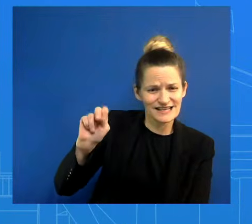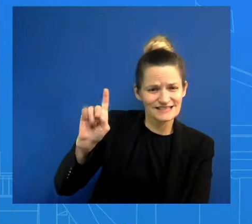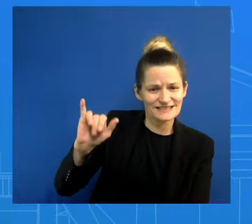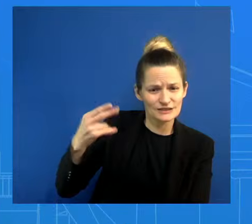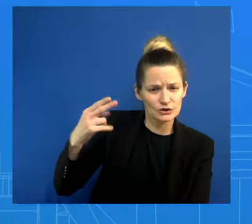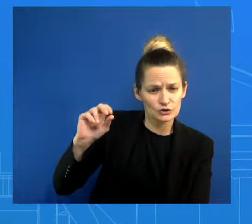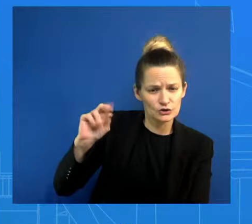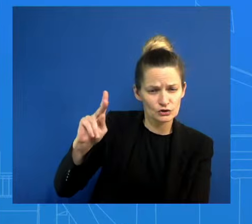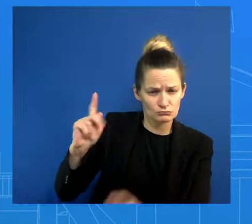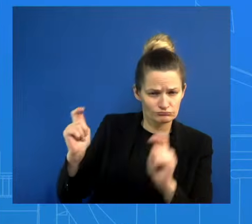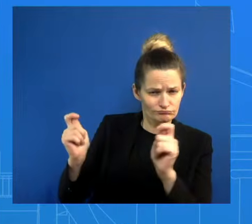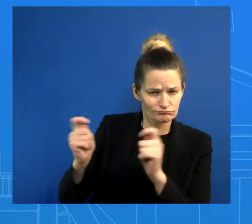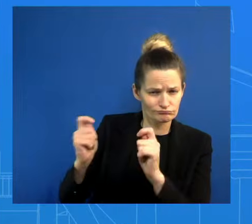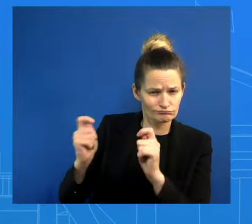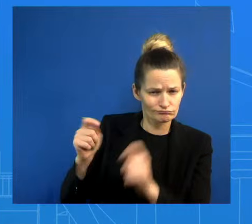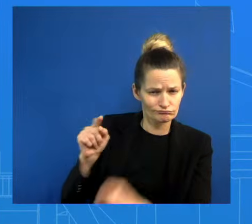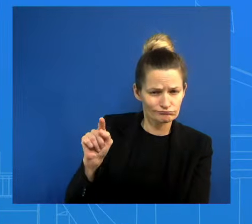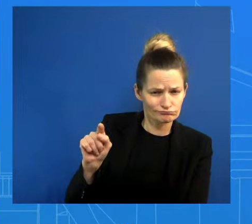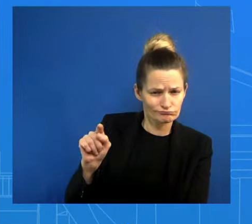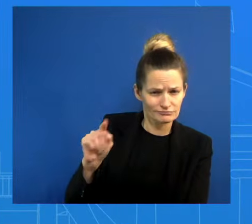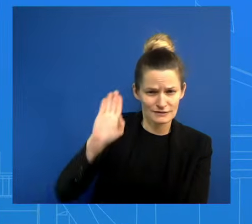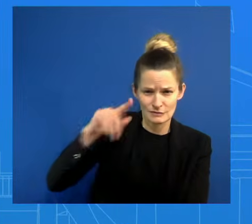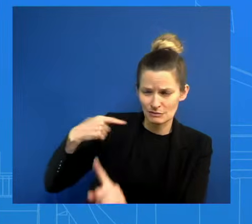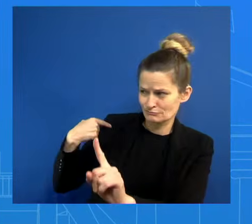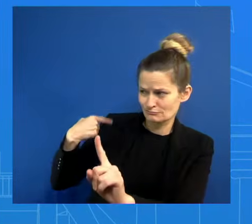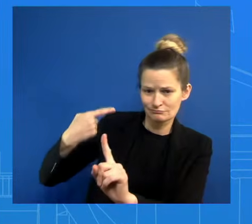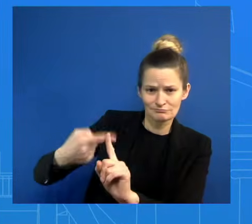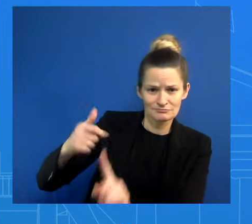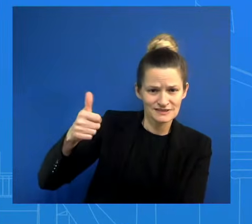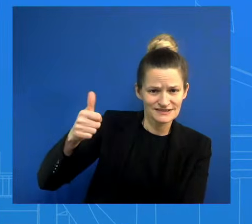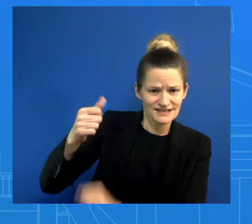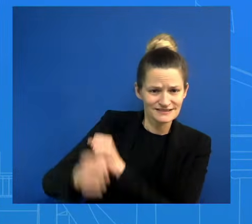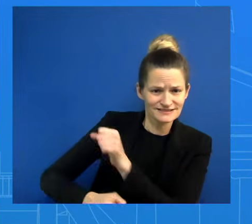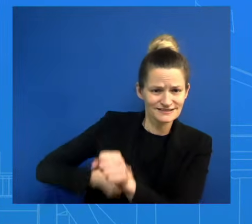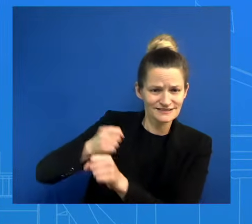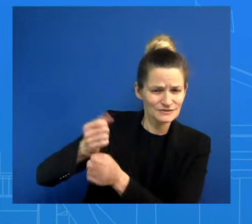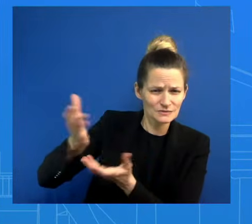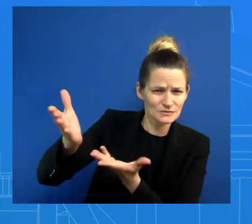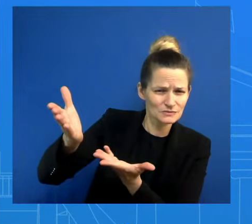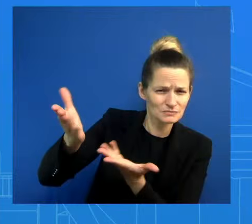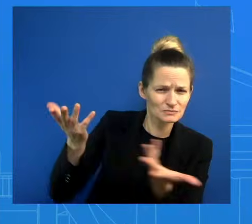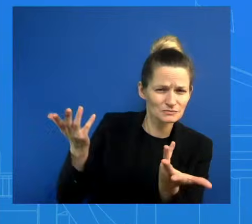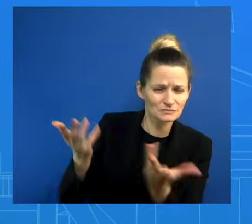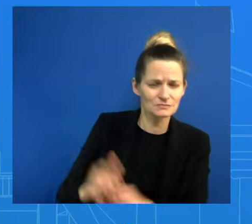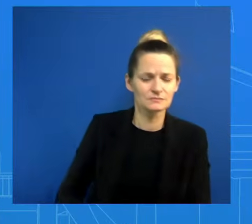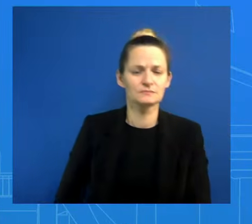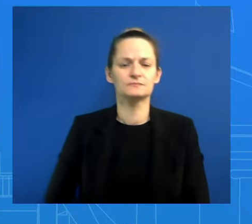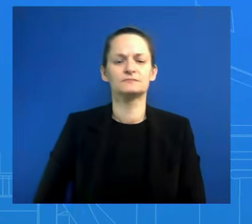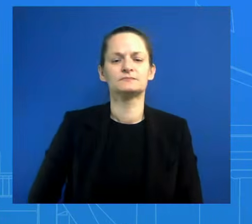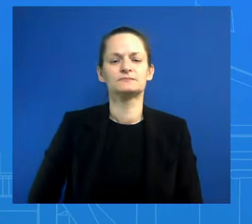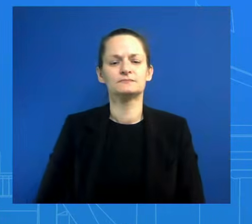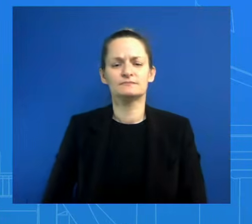Ms. Jean-Pierre: So I don't have anything to preview at this time on any calls that the President might -- might make or will make.